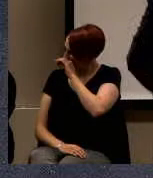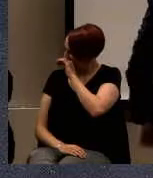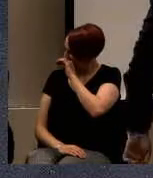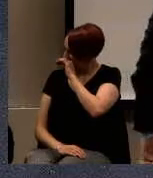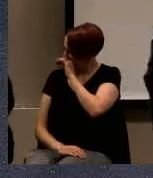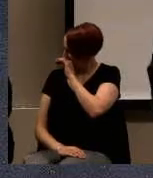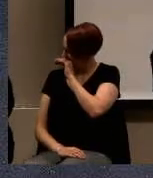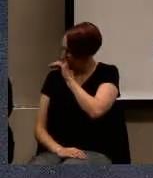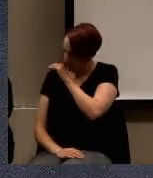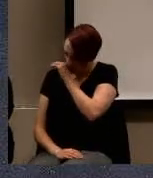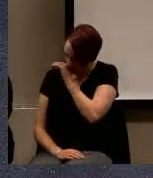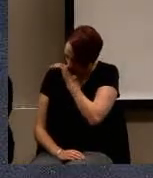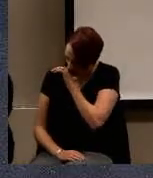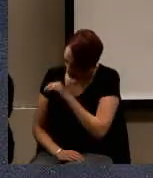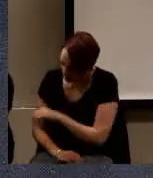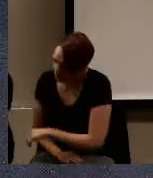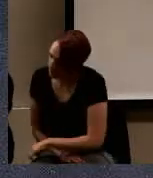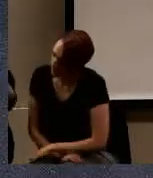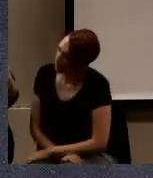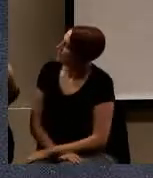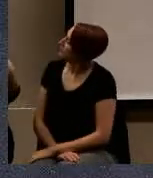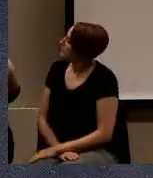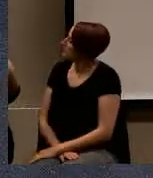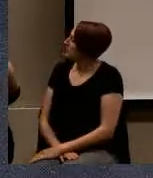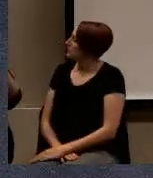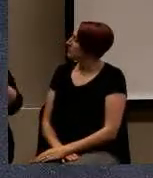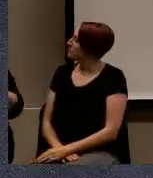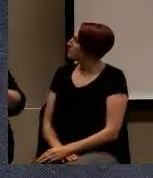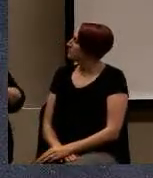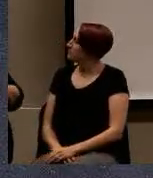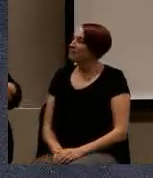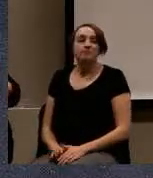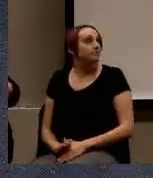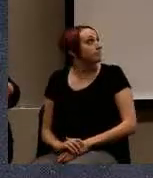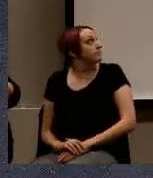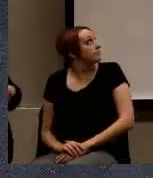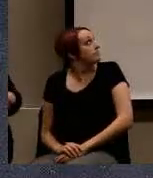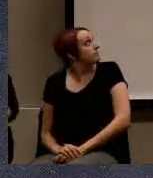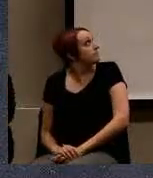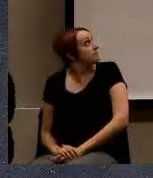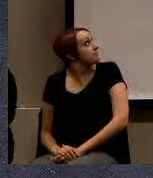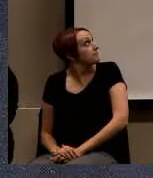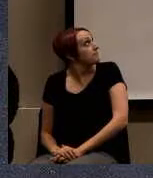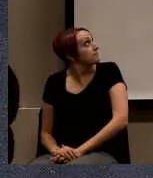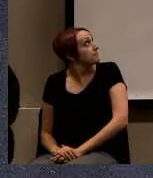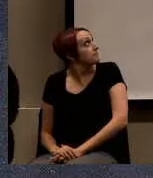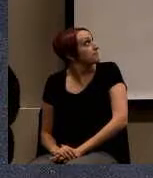So again, this is kind of an illustration of what, you know, at 20 years old, this is what you would be